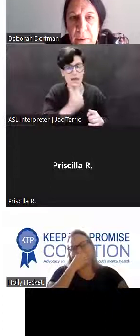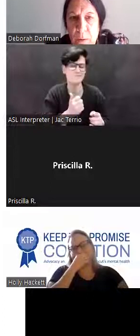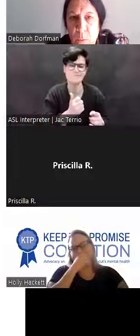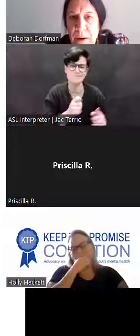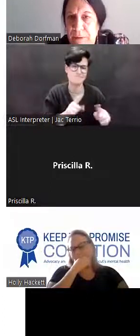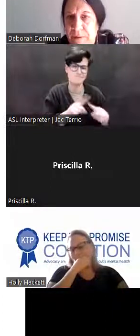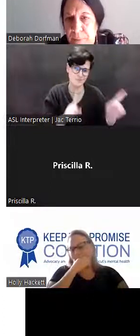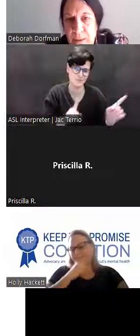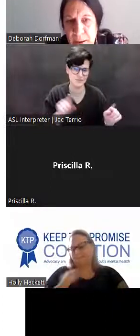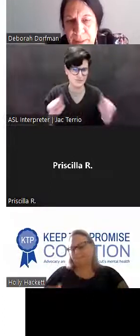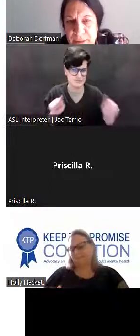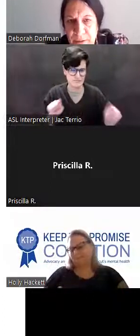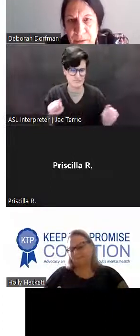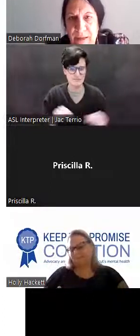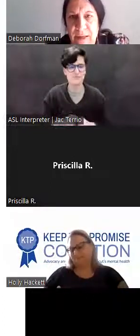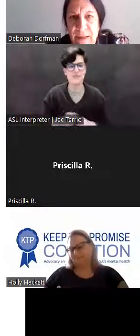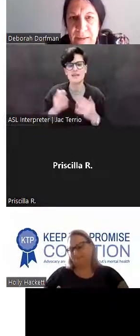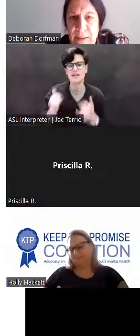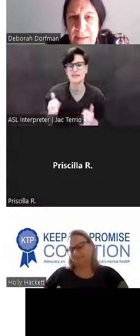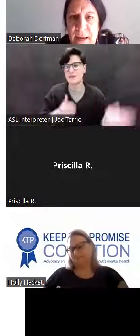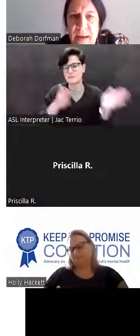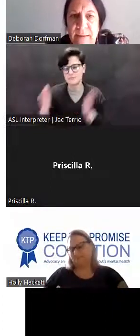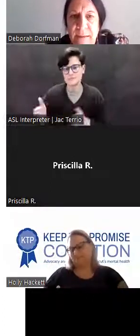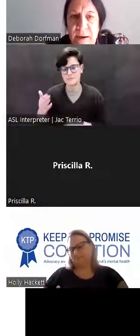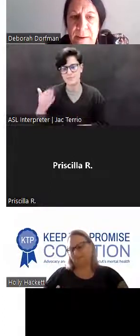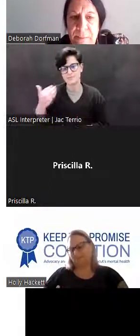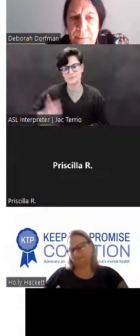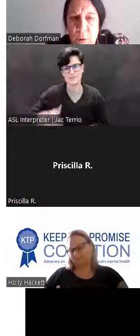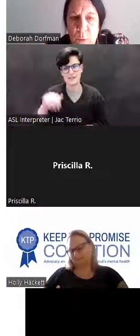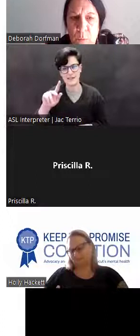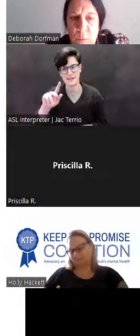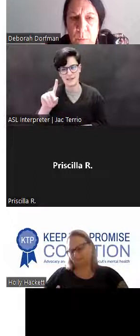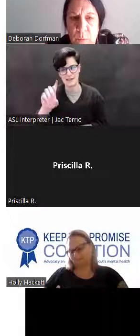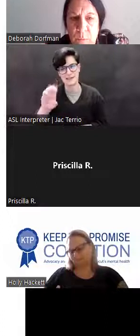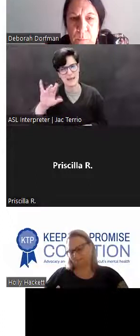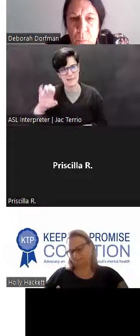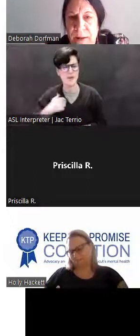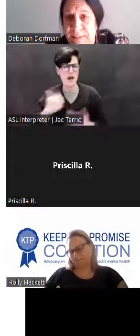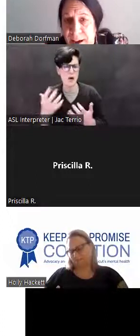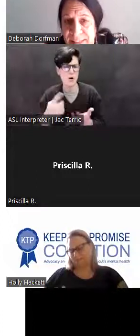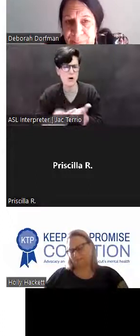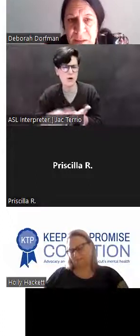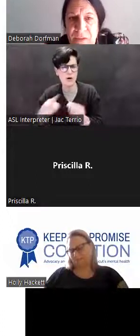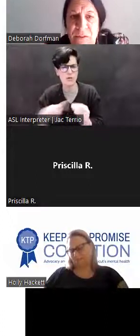about what a reasonable accommodation is, and what it's Not so.